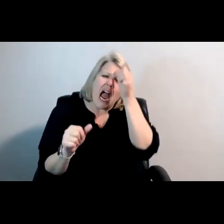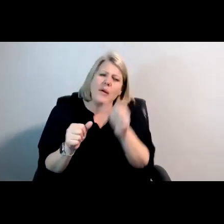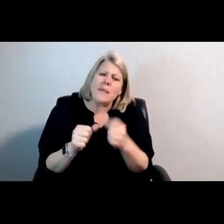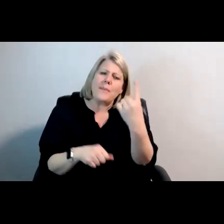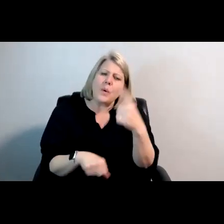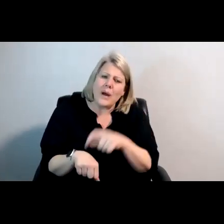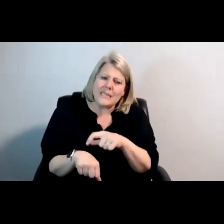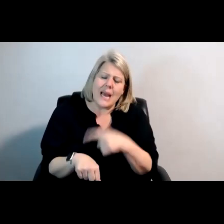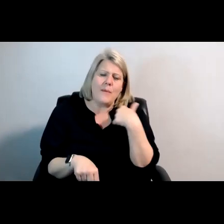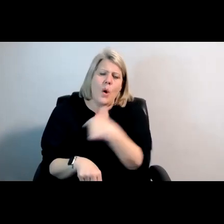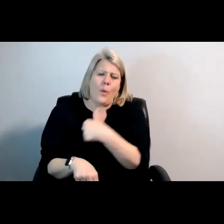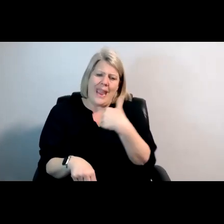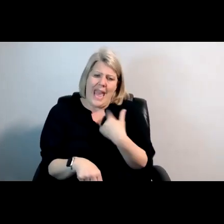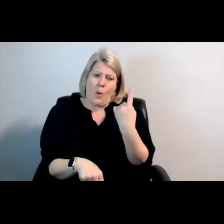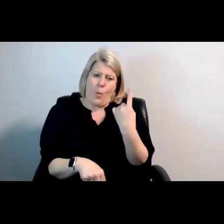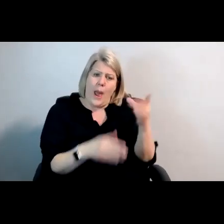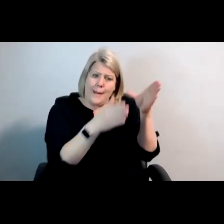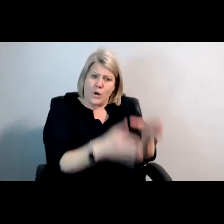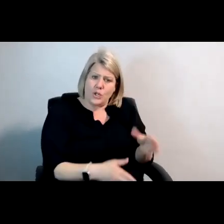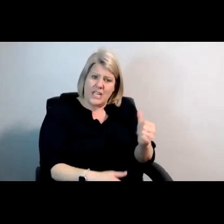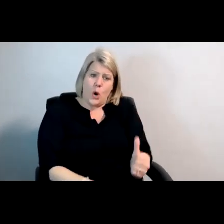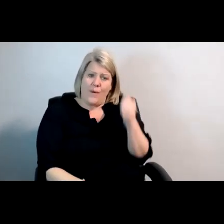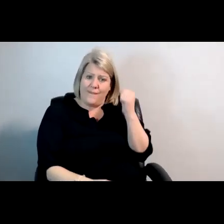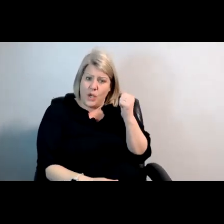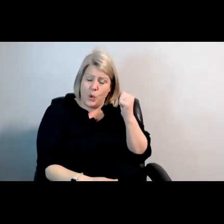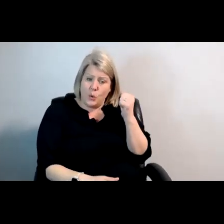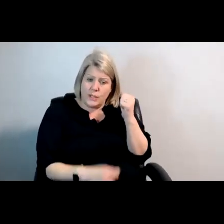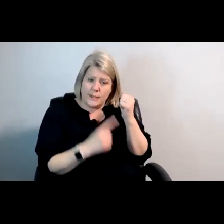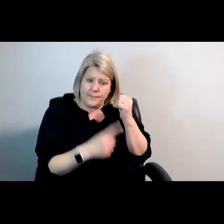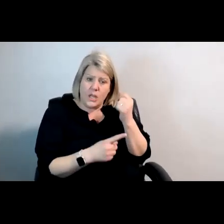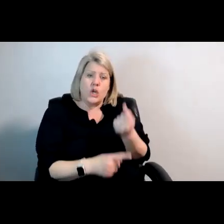who refused to take their thyroid medication